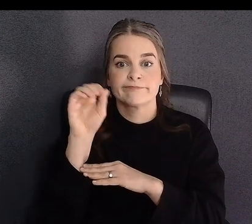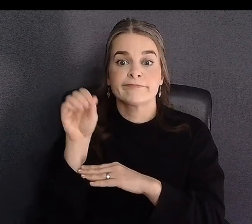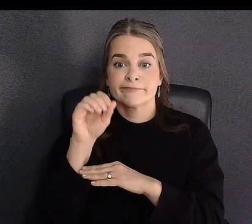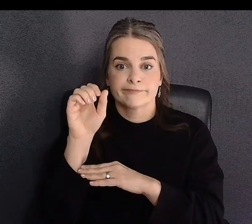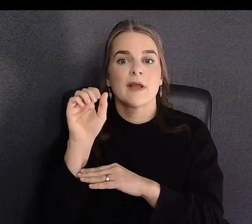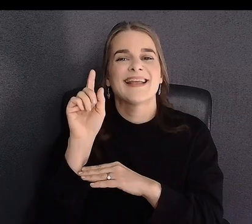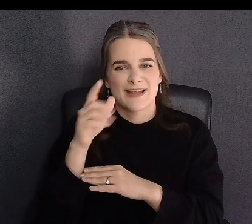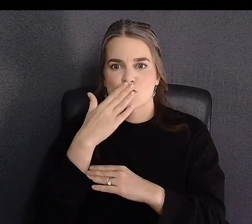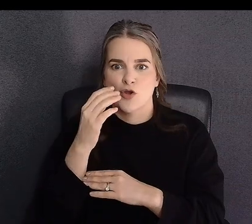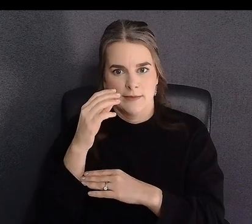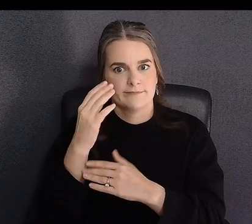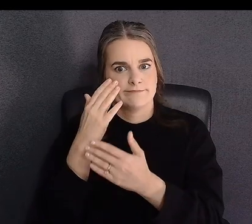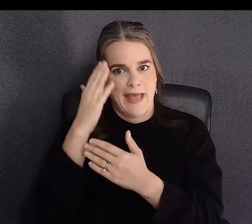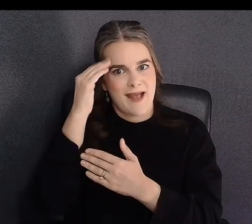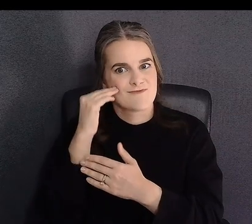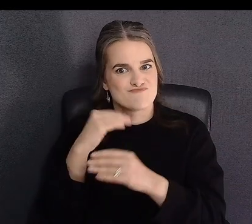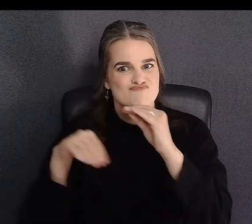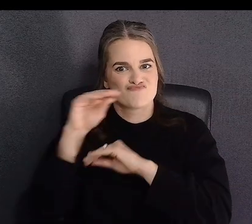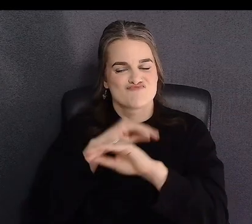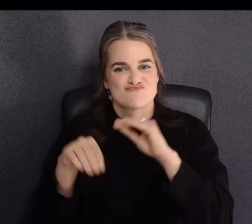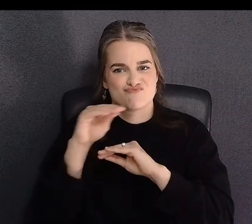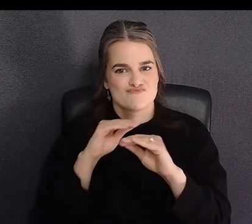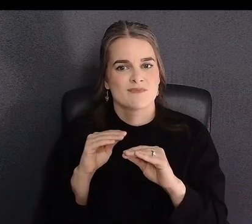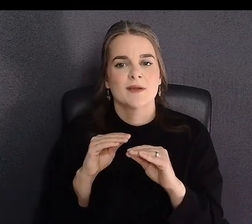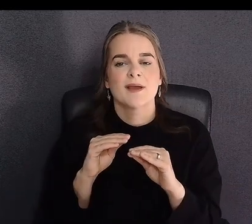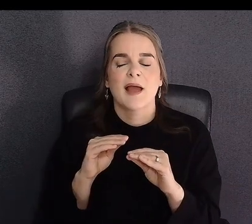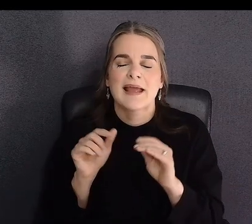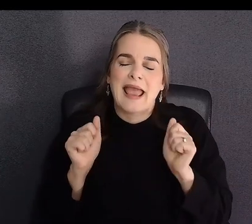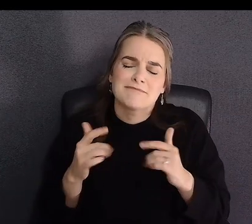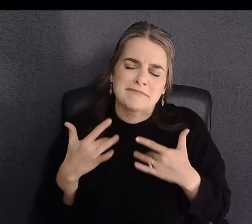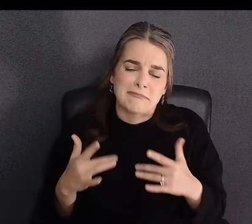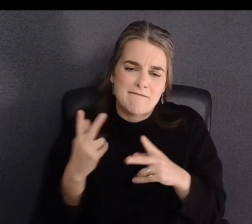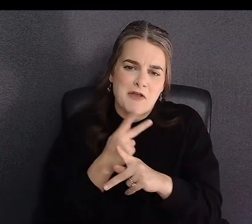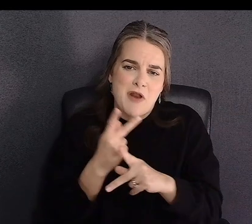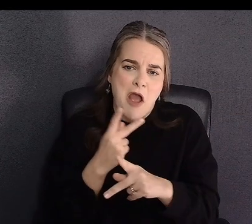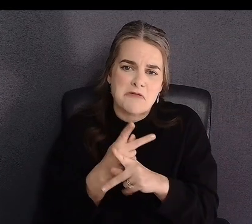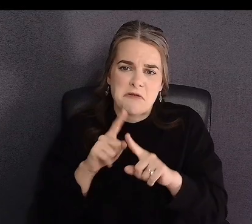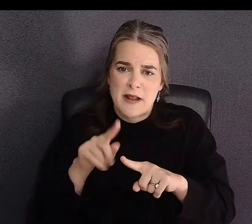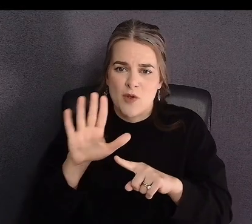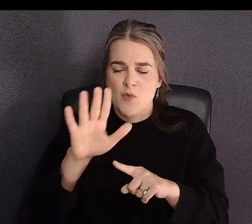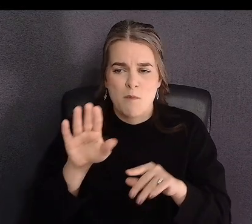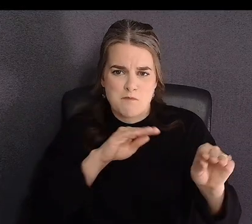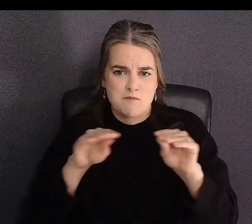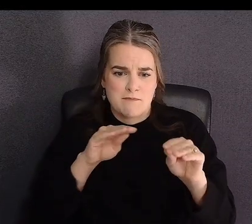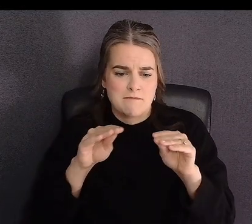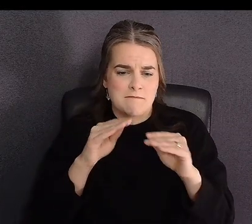But typically, we can figure something out, depending on what you're using it with. But there's different attachments to what people's needs are.